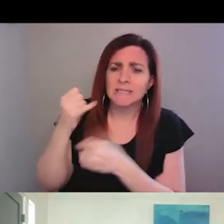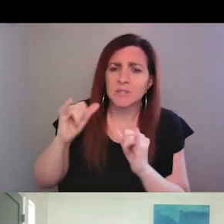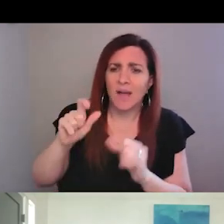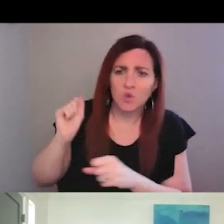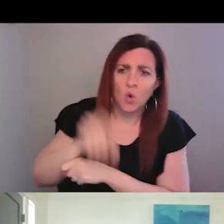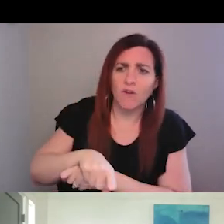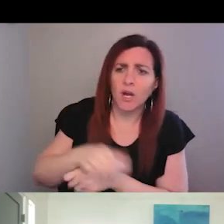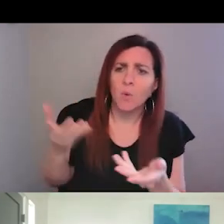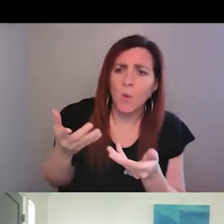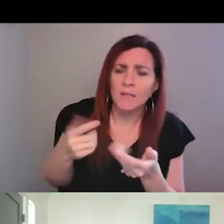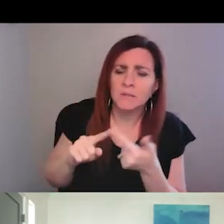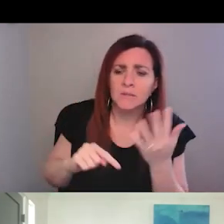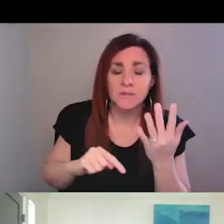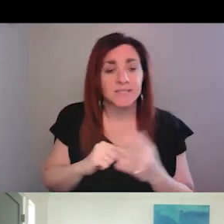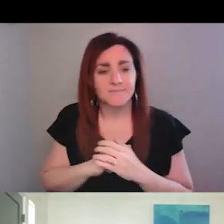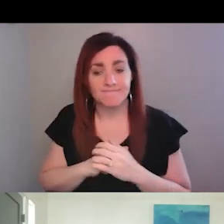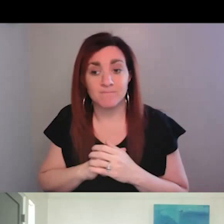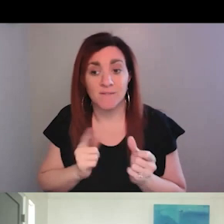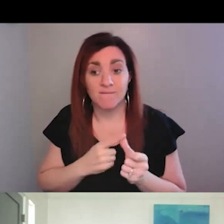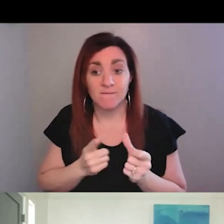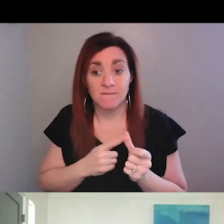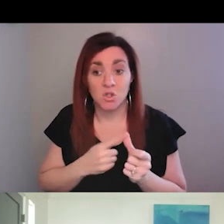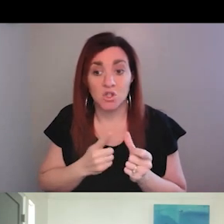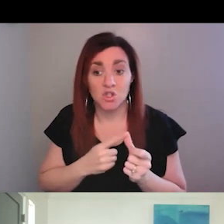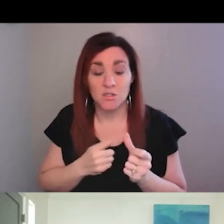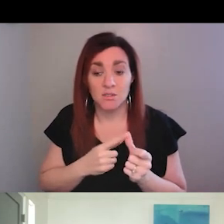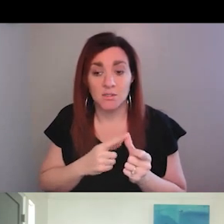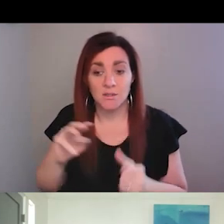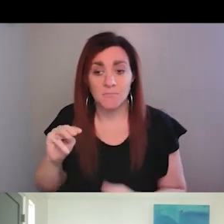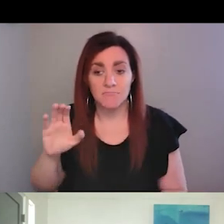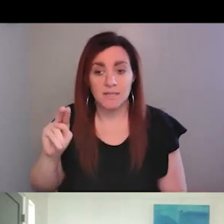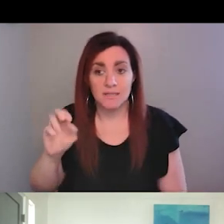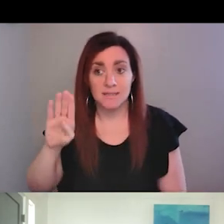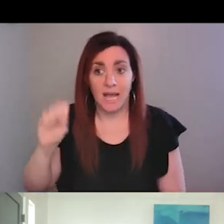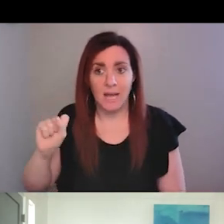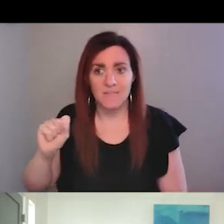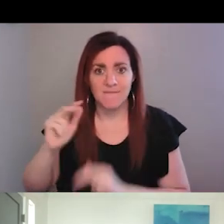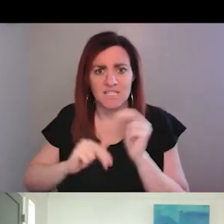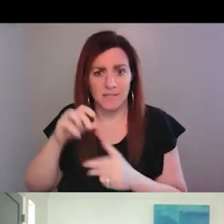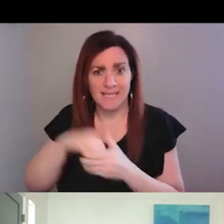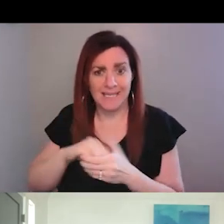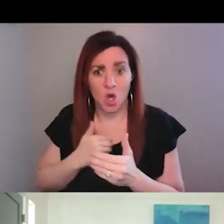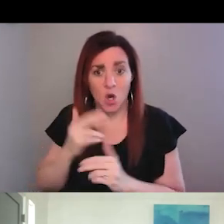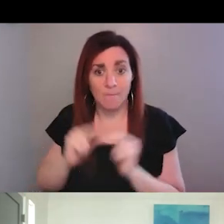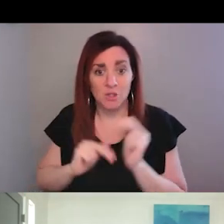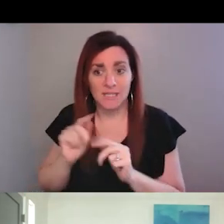WELL, FIRST OF ALL, IT IS IN OUR BUILDING, BUT IT IS THEIRS.